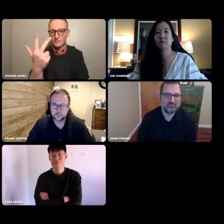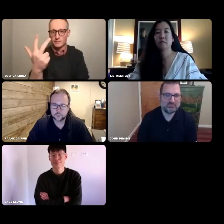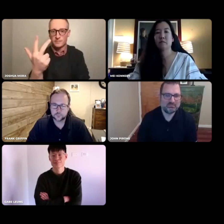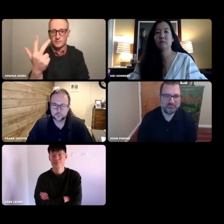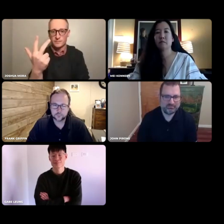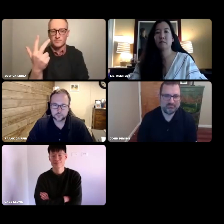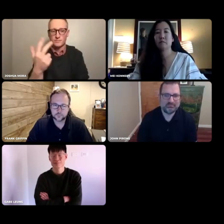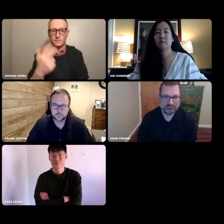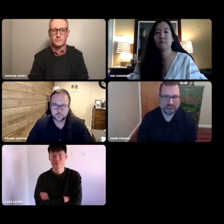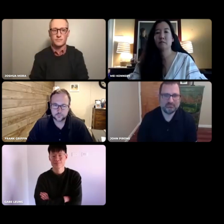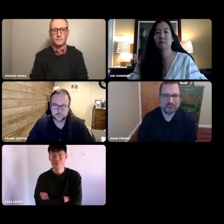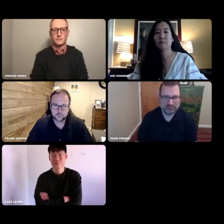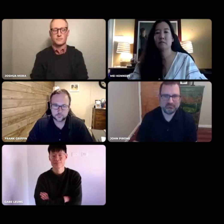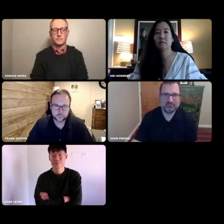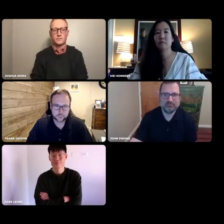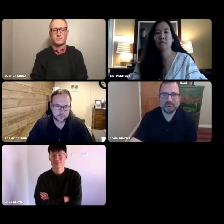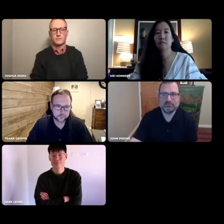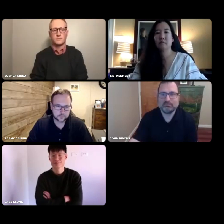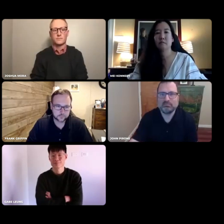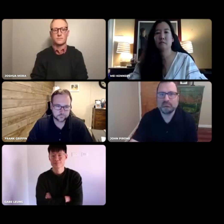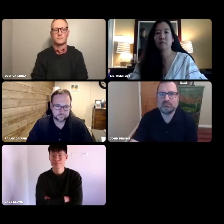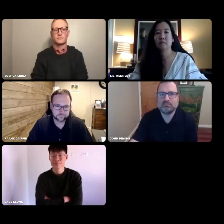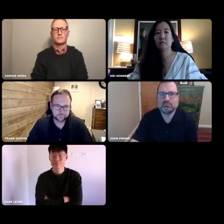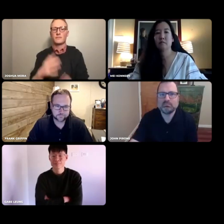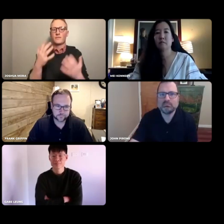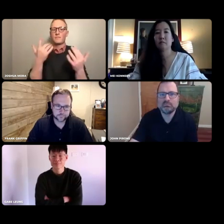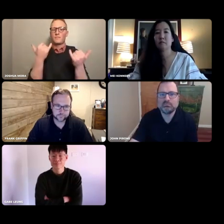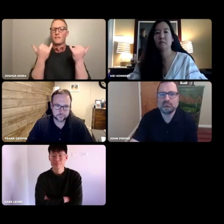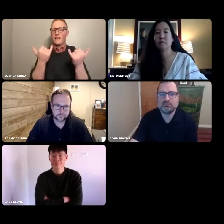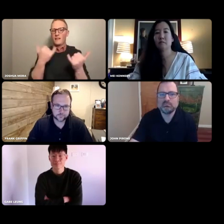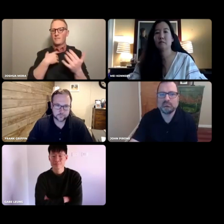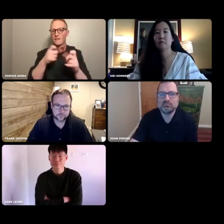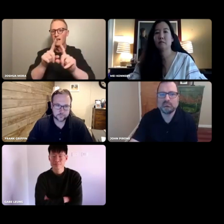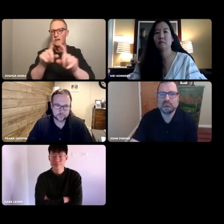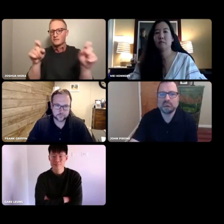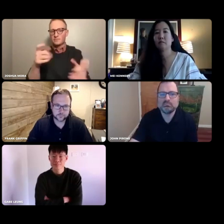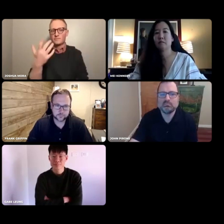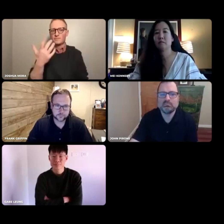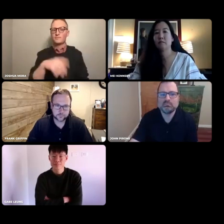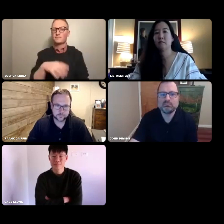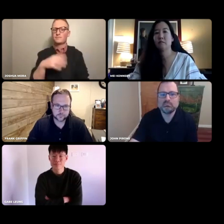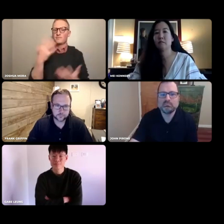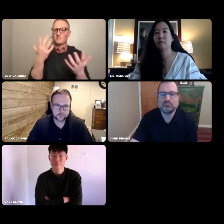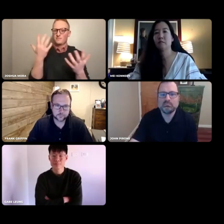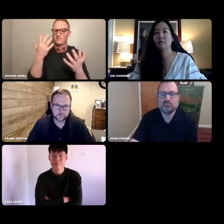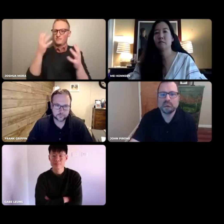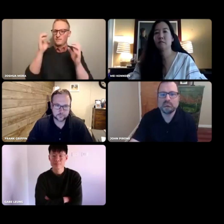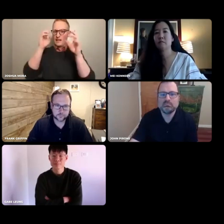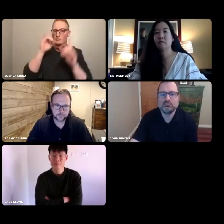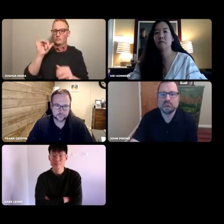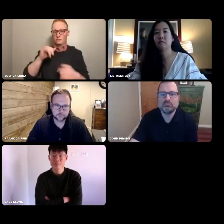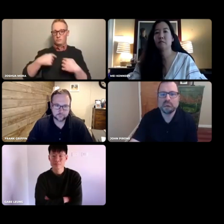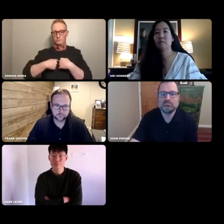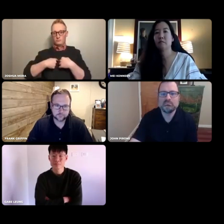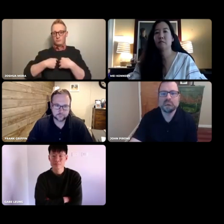environment. Okay, discussion question #3 to the panelists.